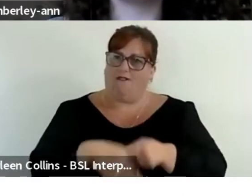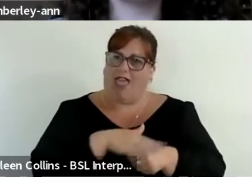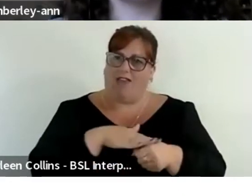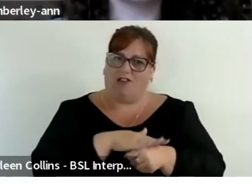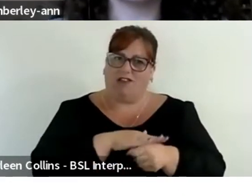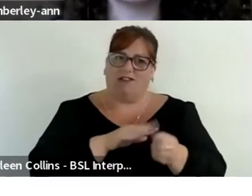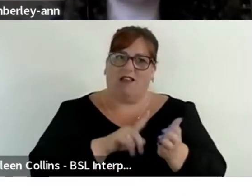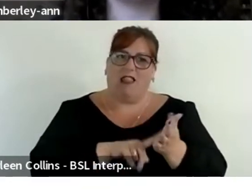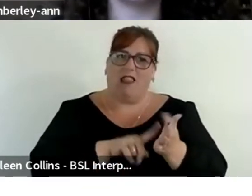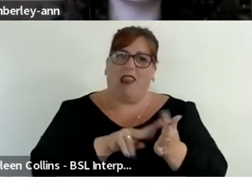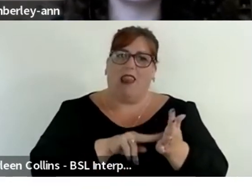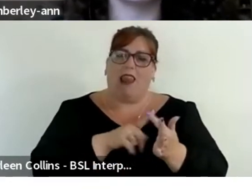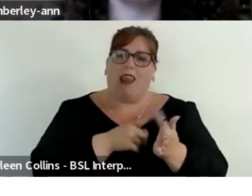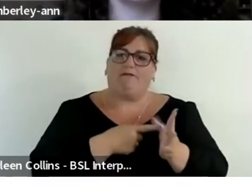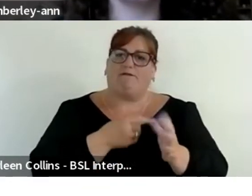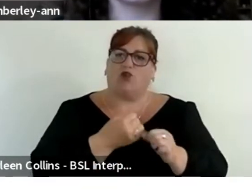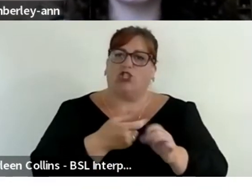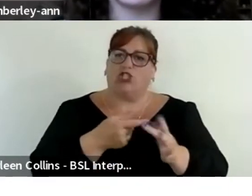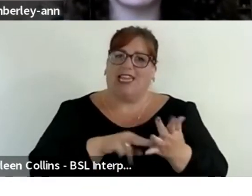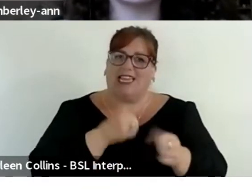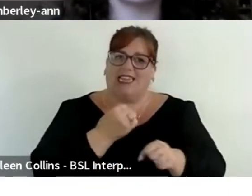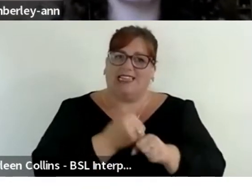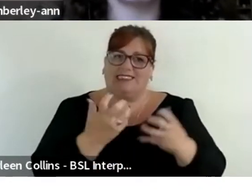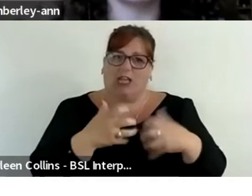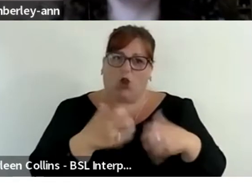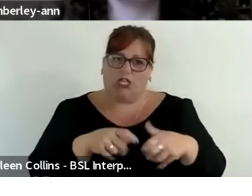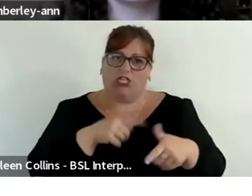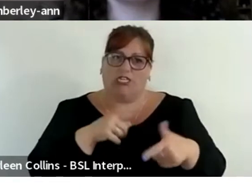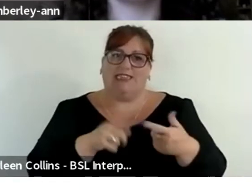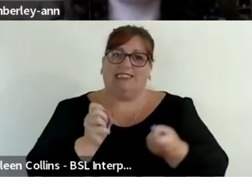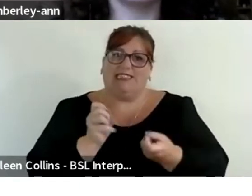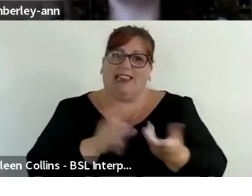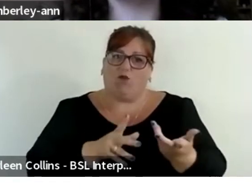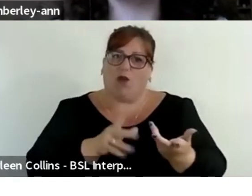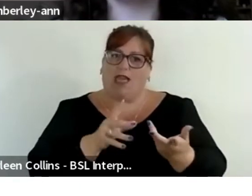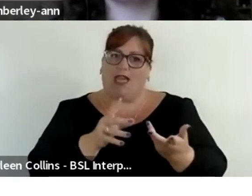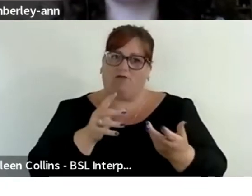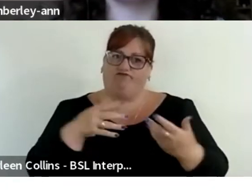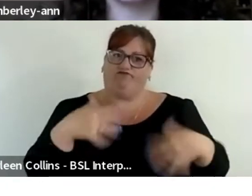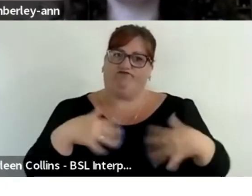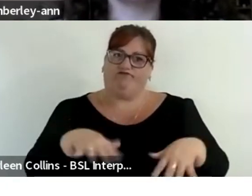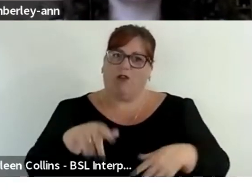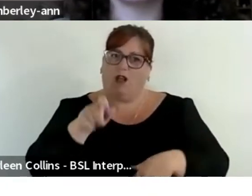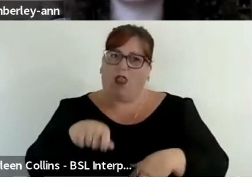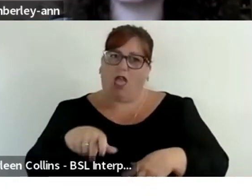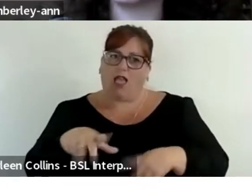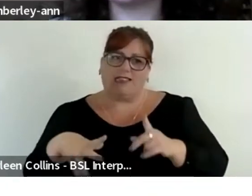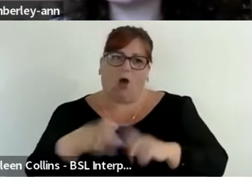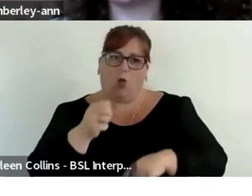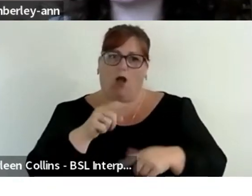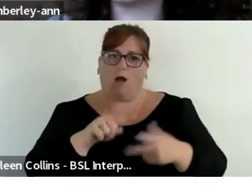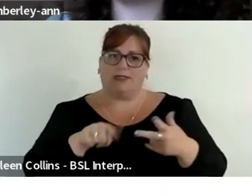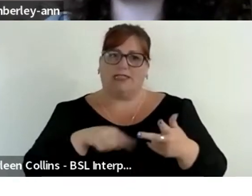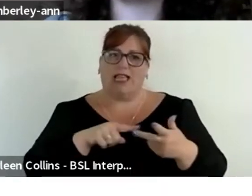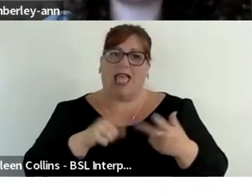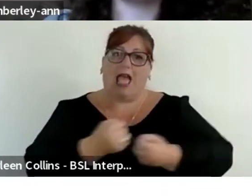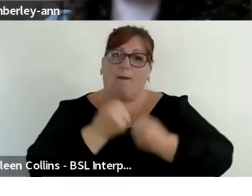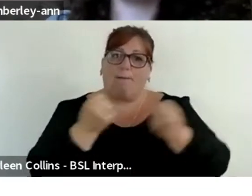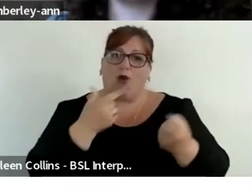Delivering exceptional client outcomes. Empowering our people. Commitment to high-quality, sustainable profitable growth.